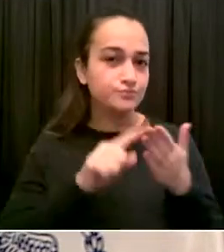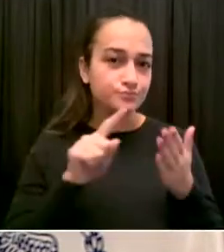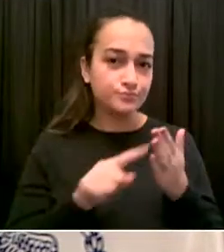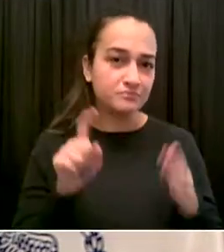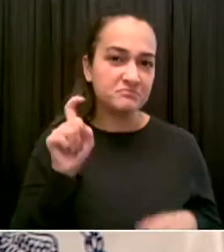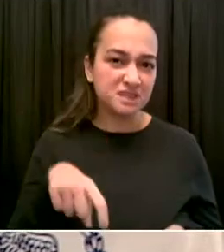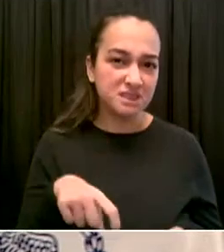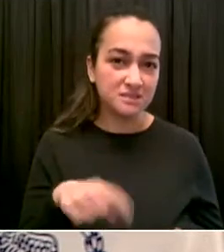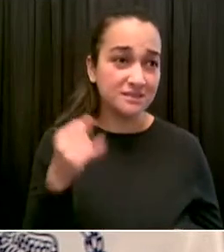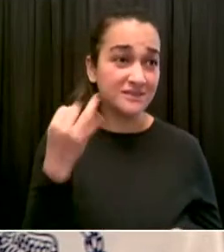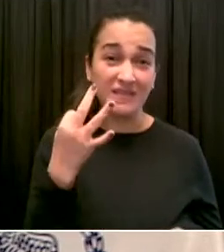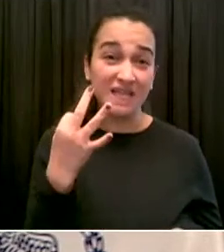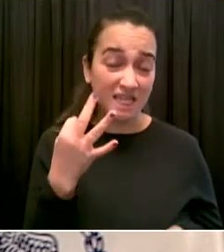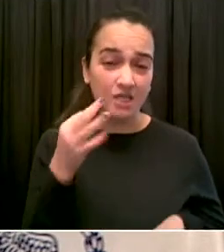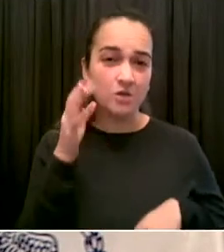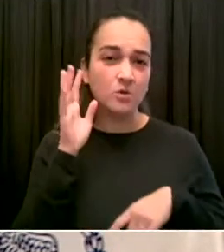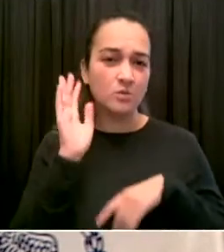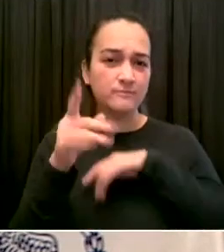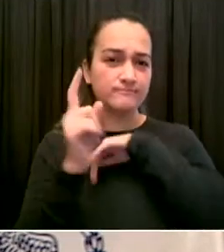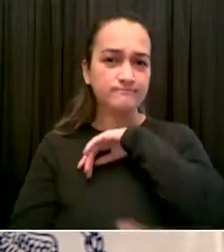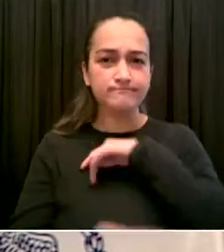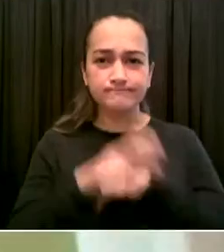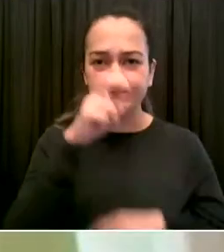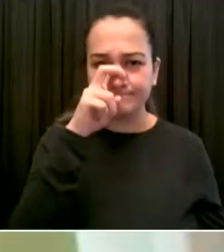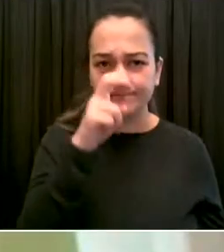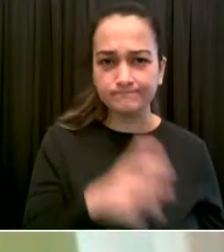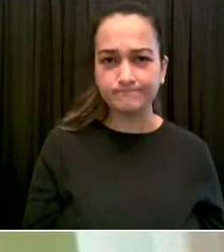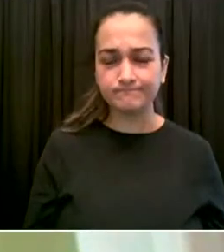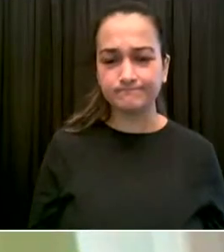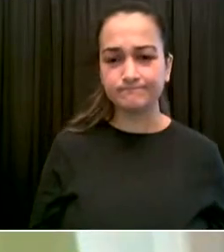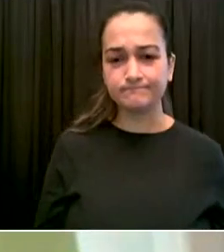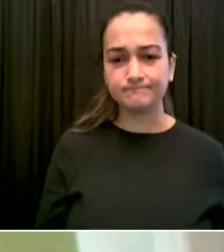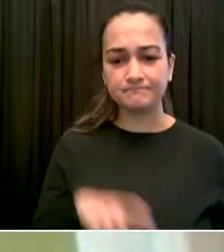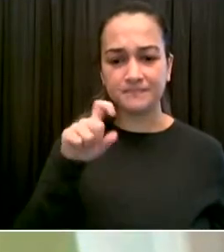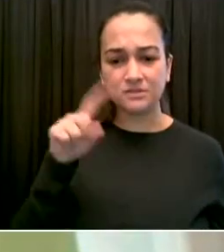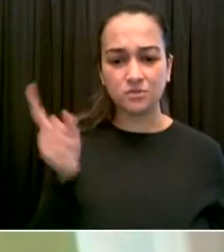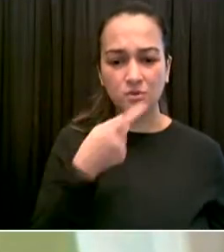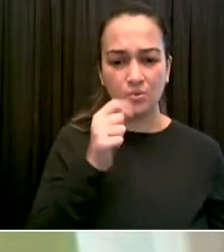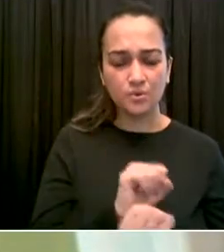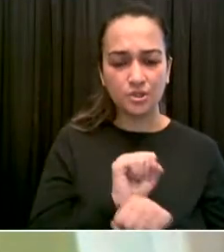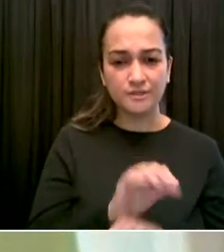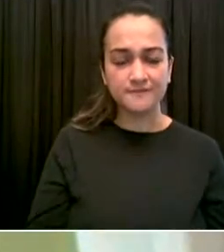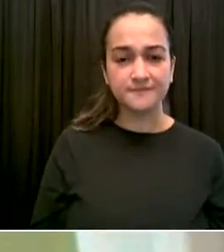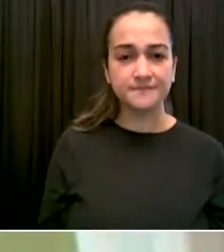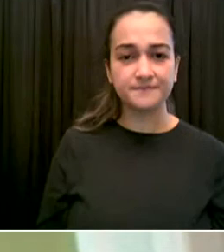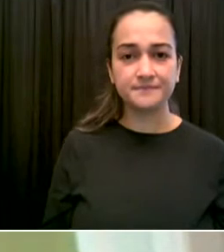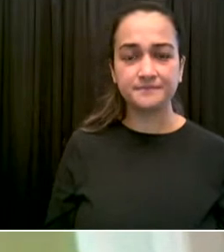THE STATE TO REDUCE THE POPULATION.